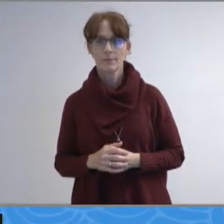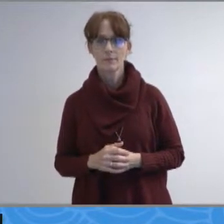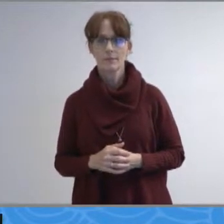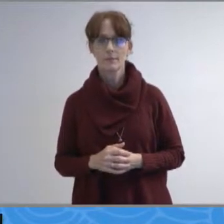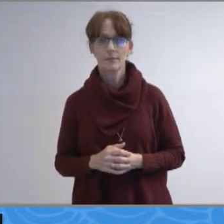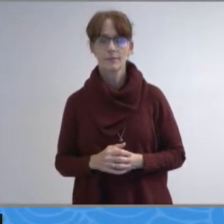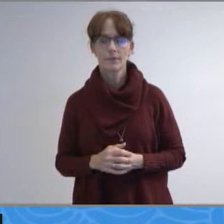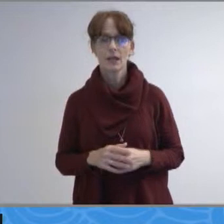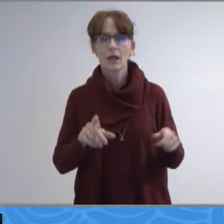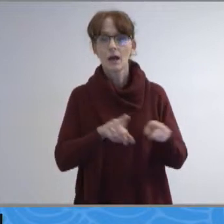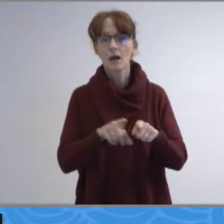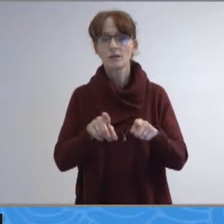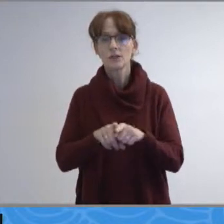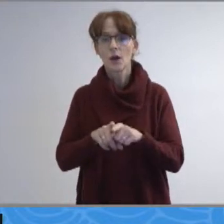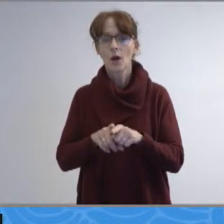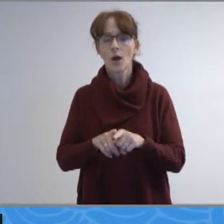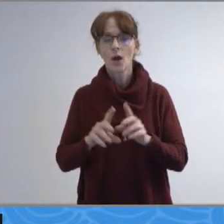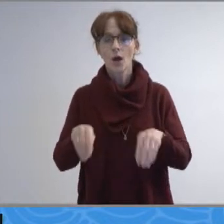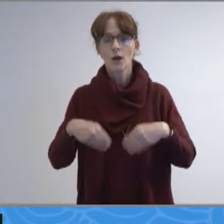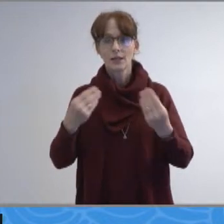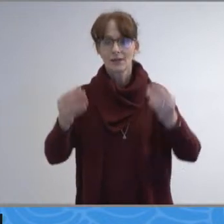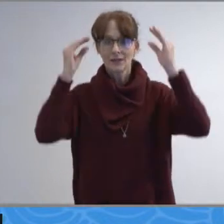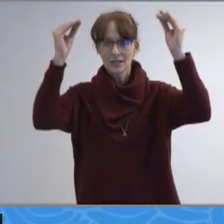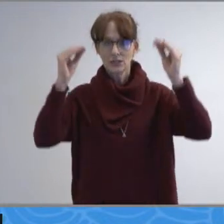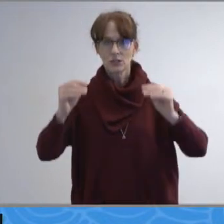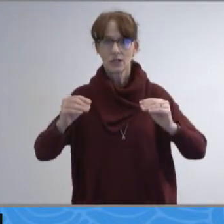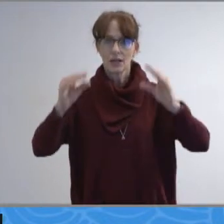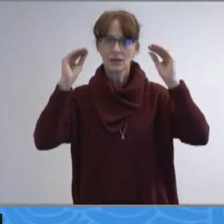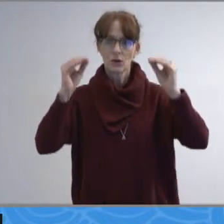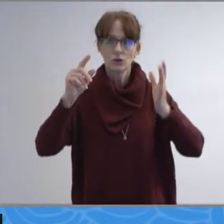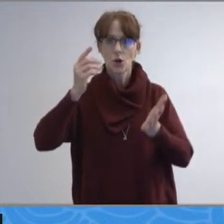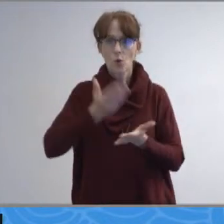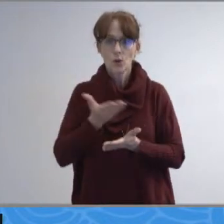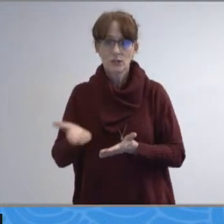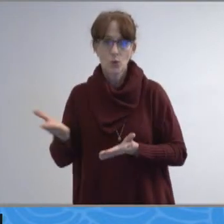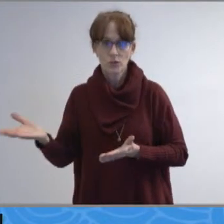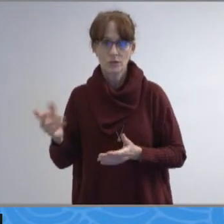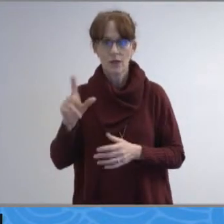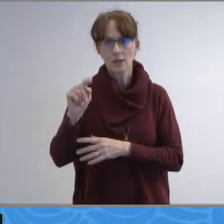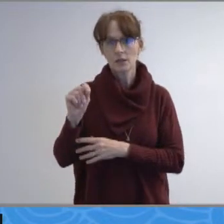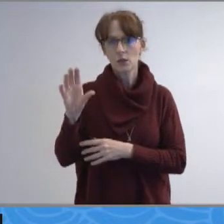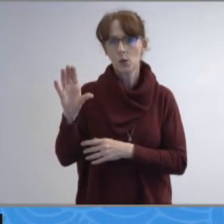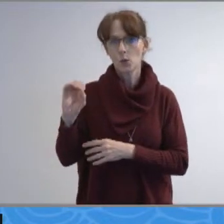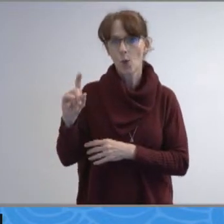It even gives teachers instructional resources like these tools for instruction.